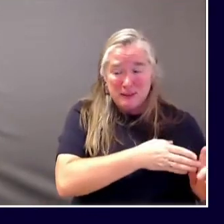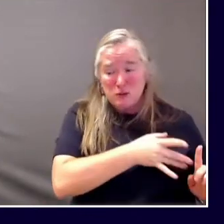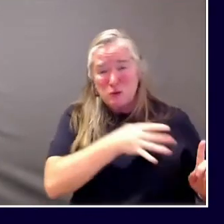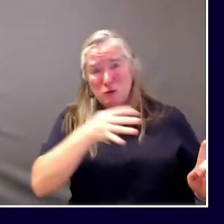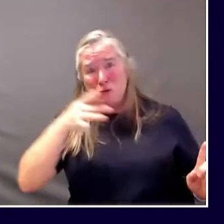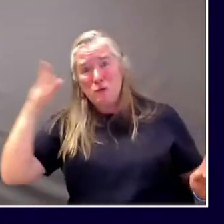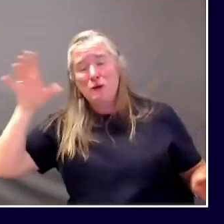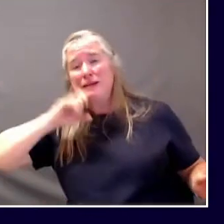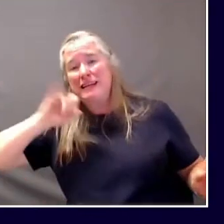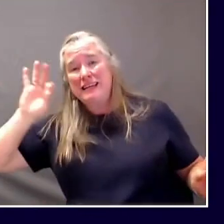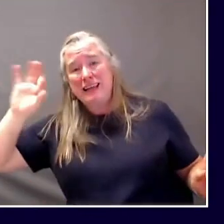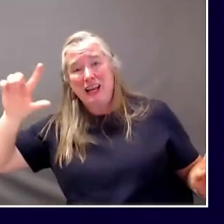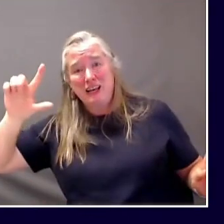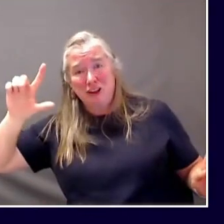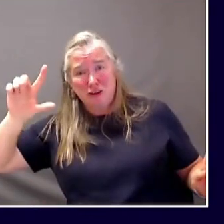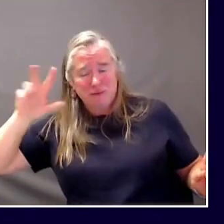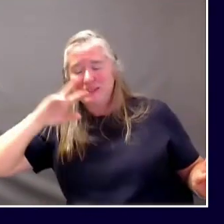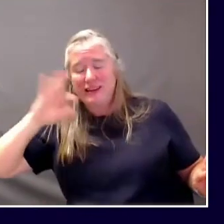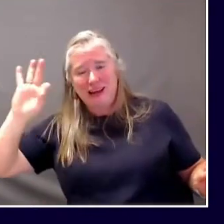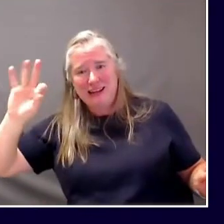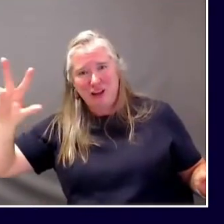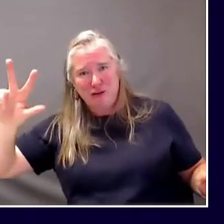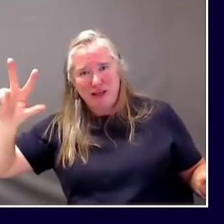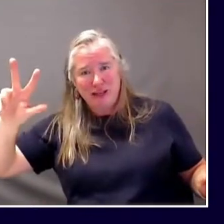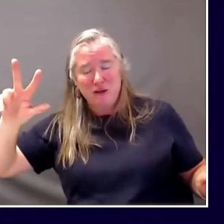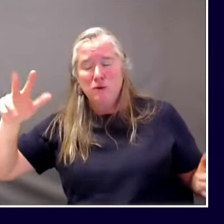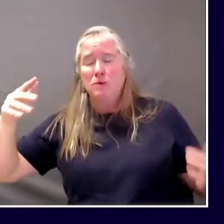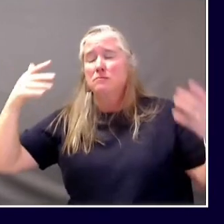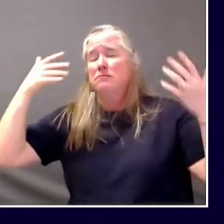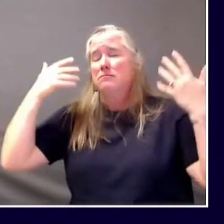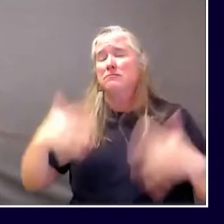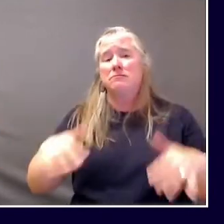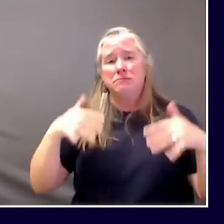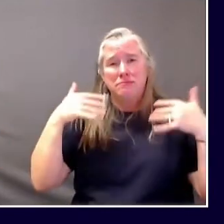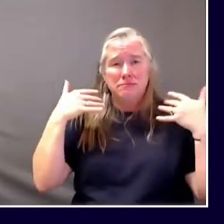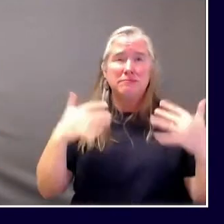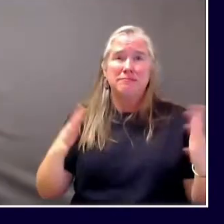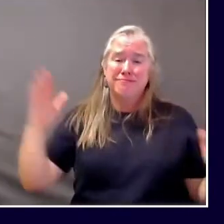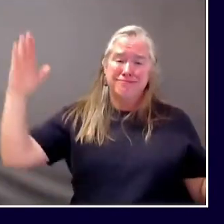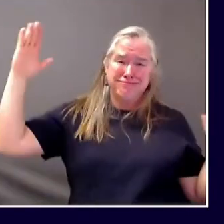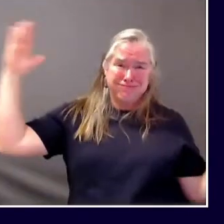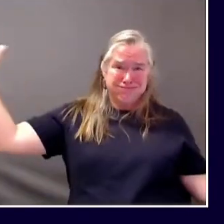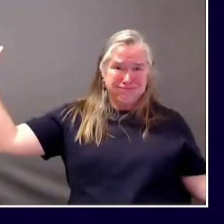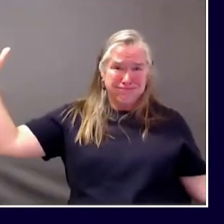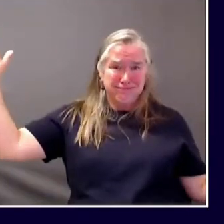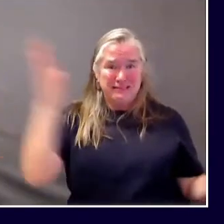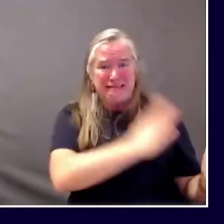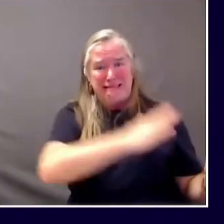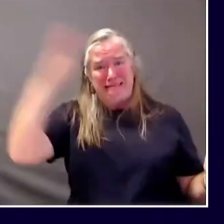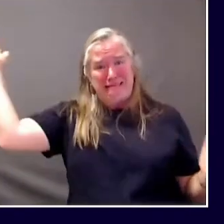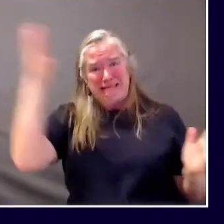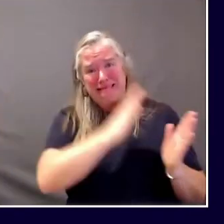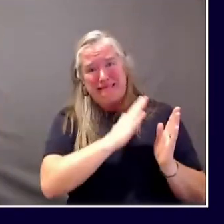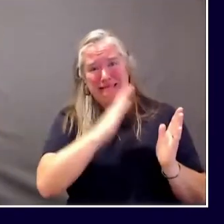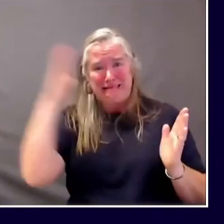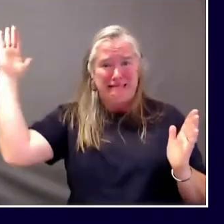that takes in a whole huge range